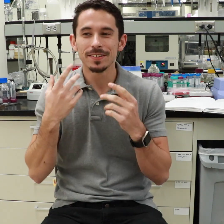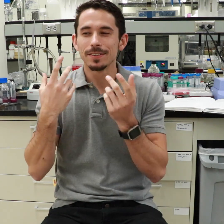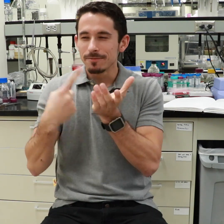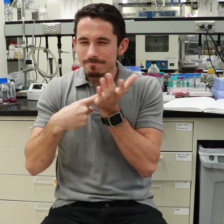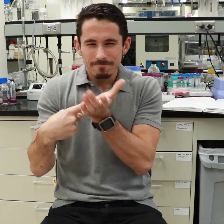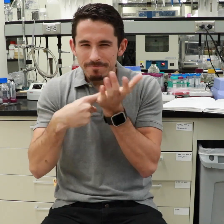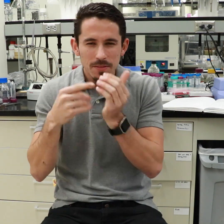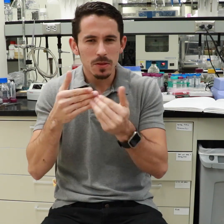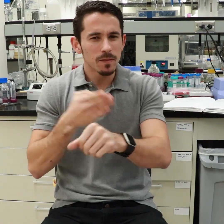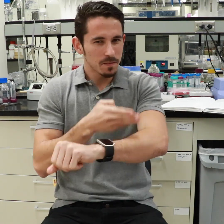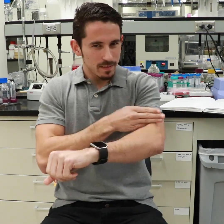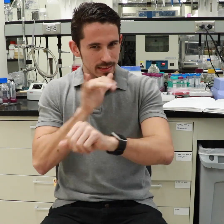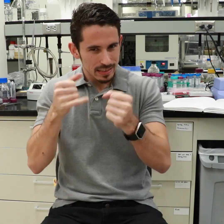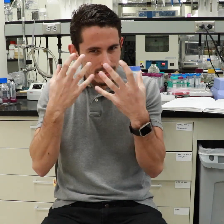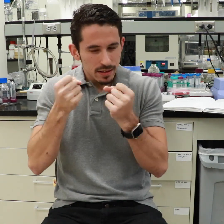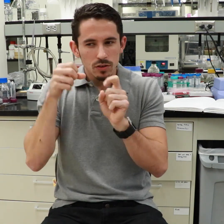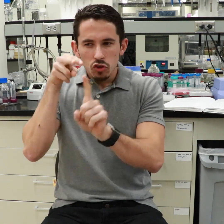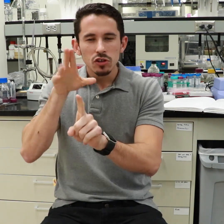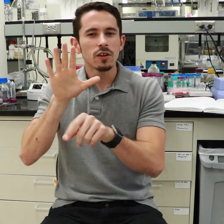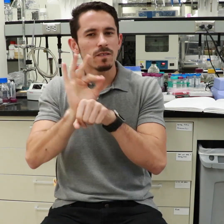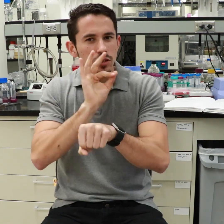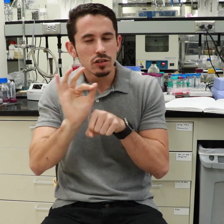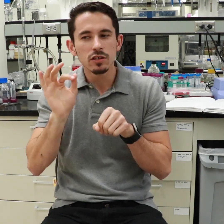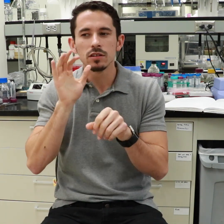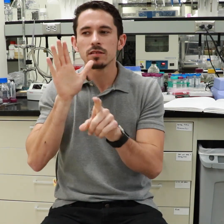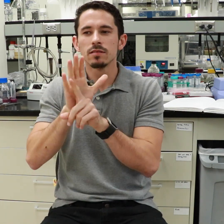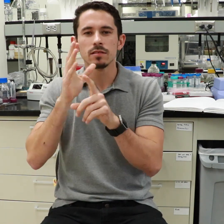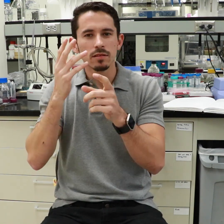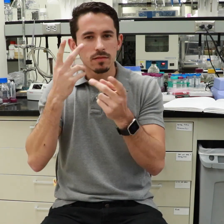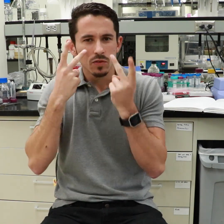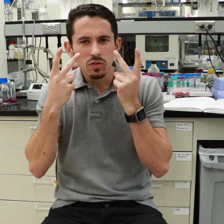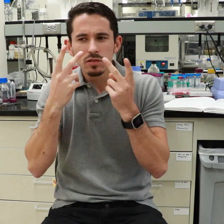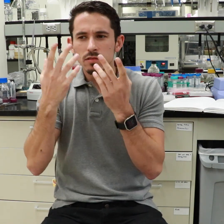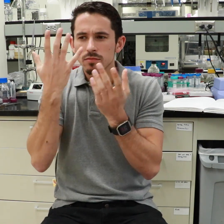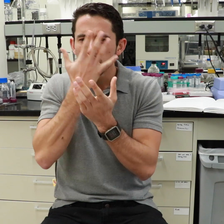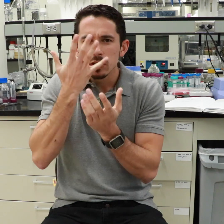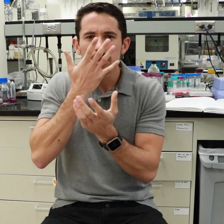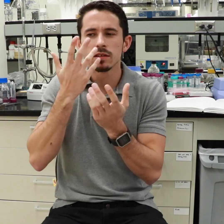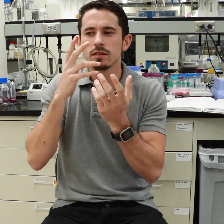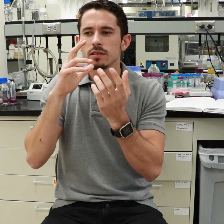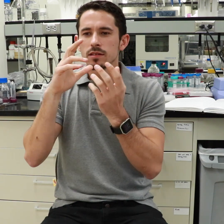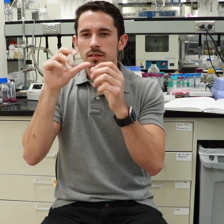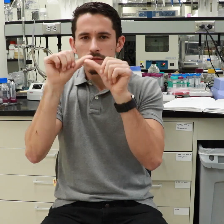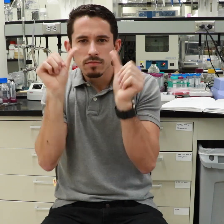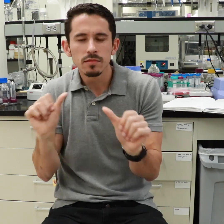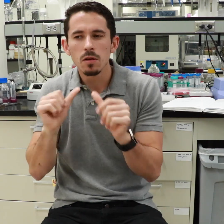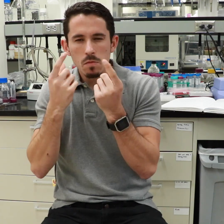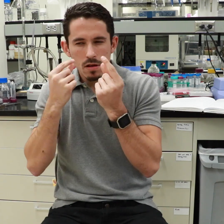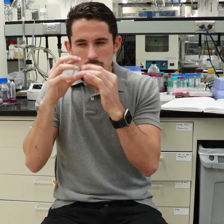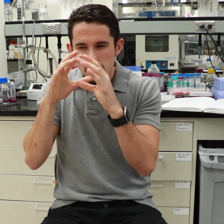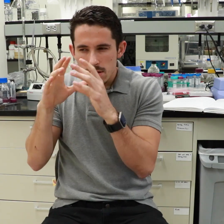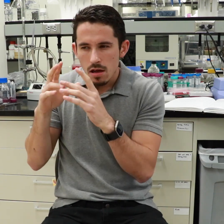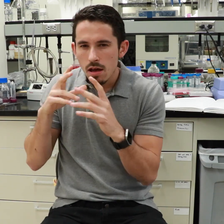Together, we discussed on how we could improve that sign looking at its function, its visual appearance, and shape.